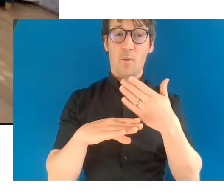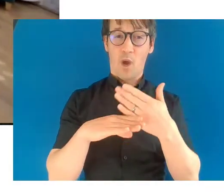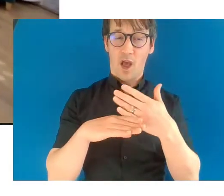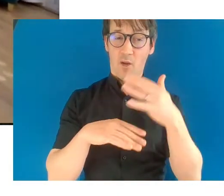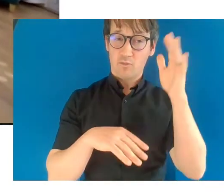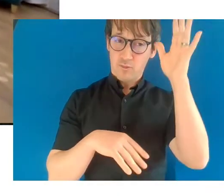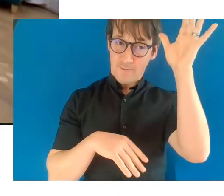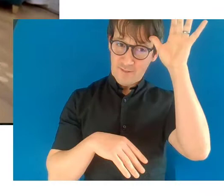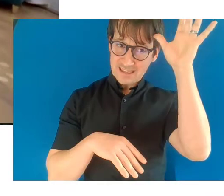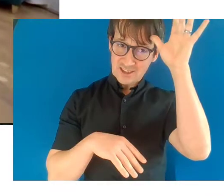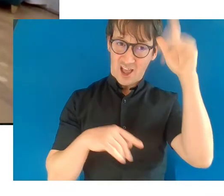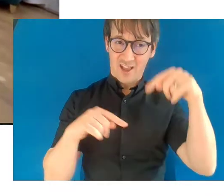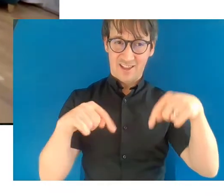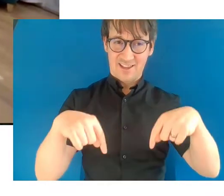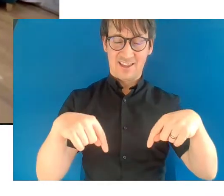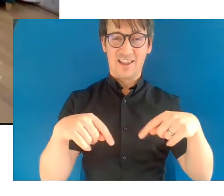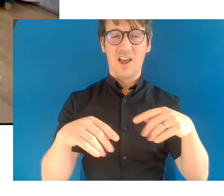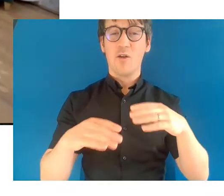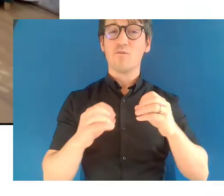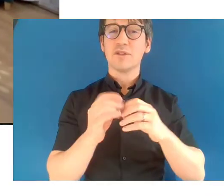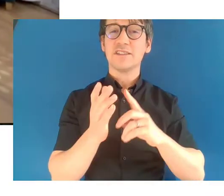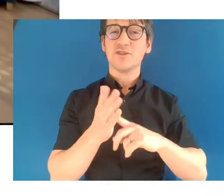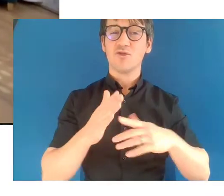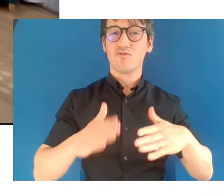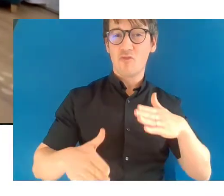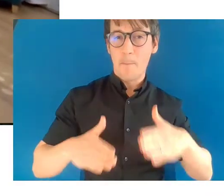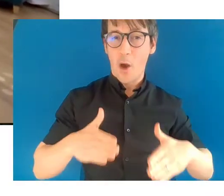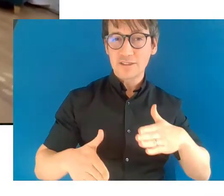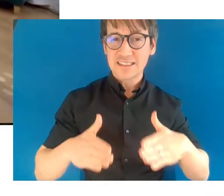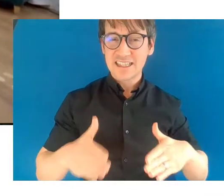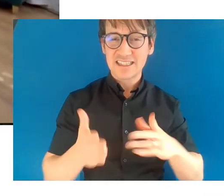Bristol robotics lab in the University of the West of England.